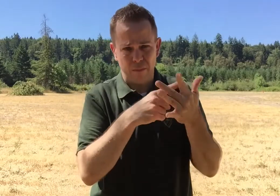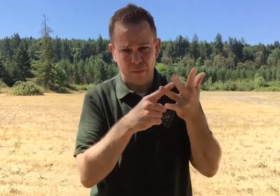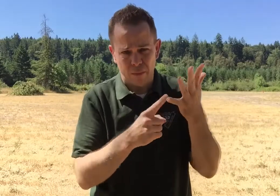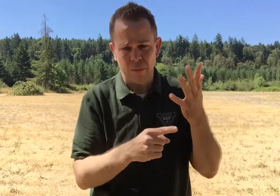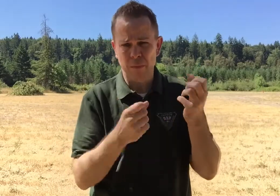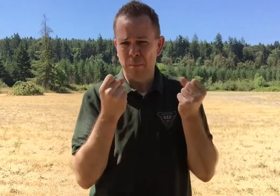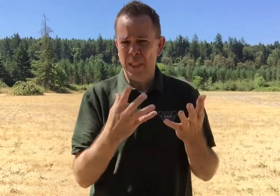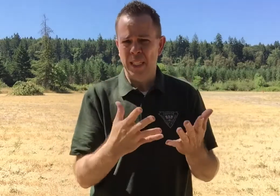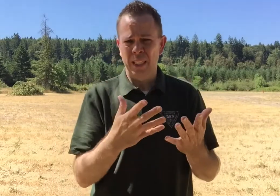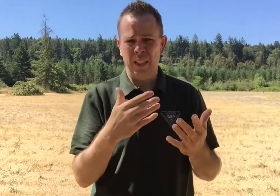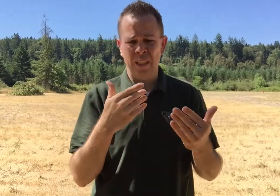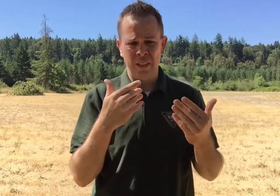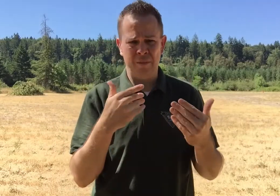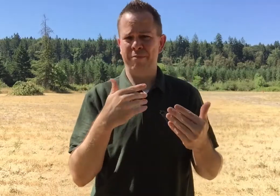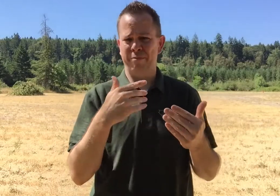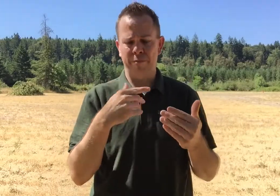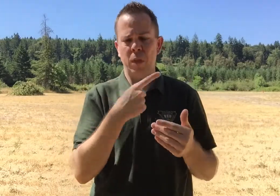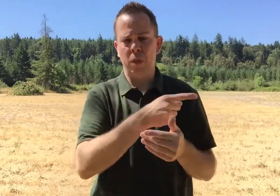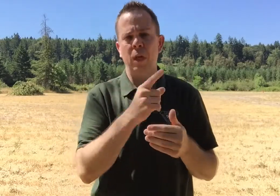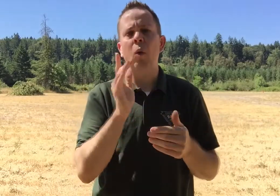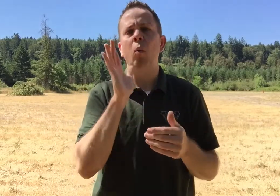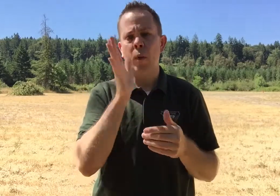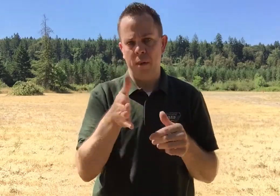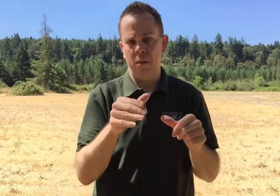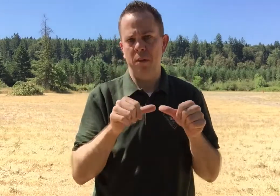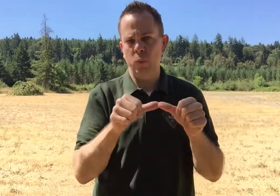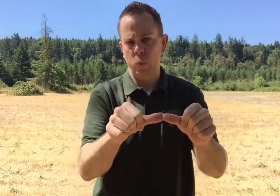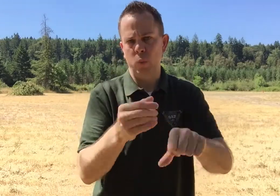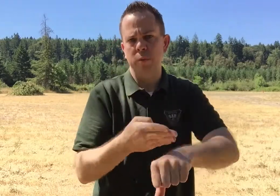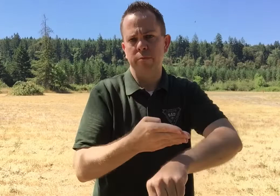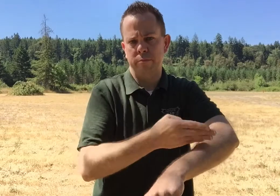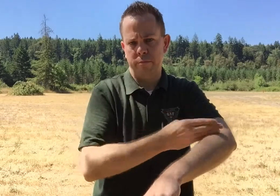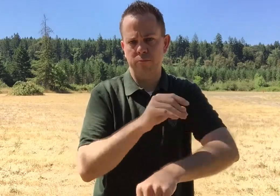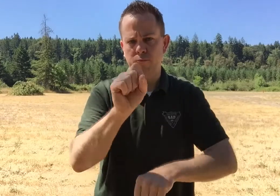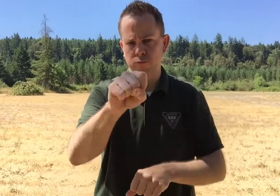in improving interpreter services, I am confident they will continue to work on current issues.